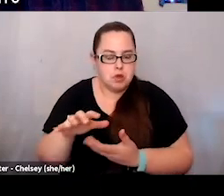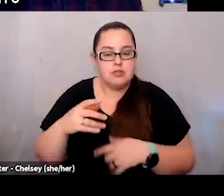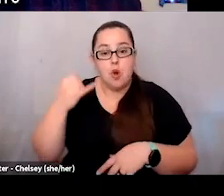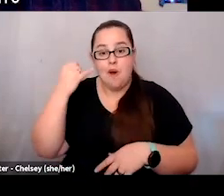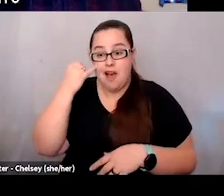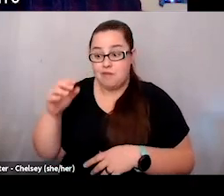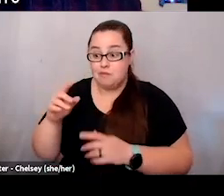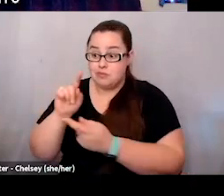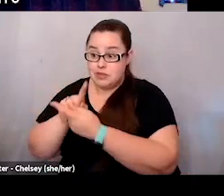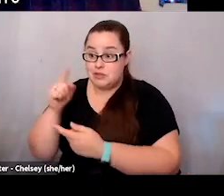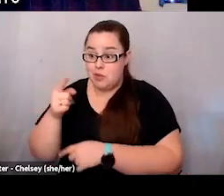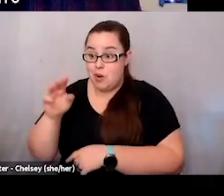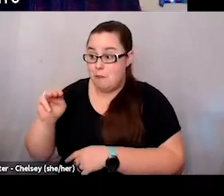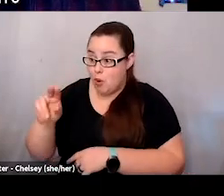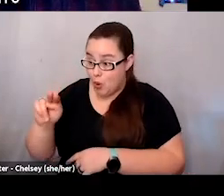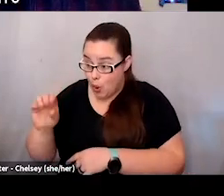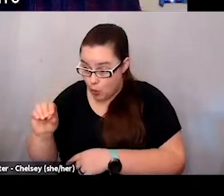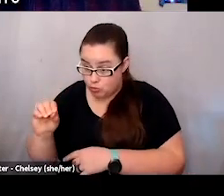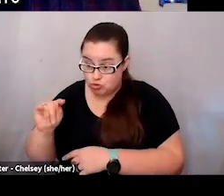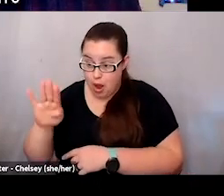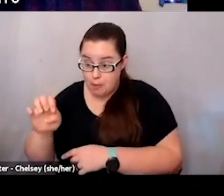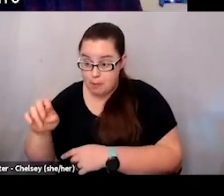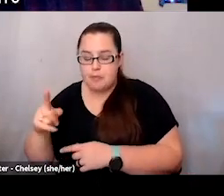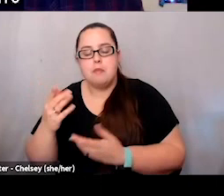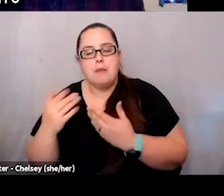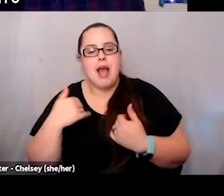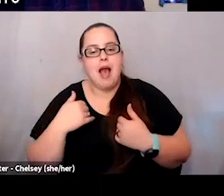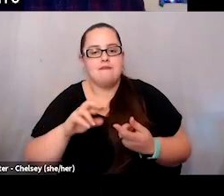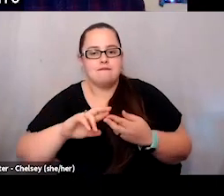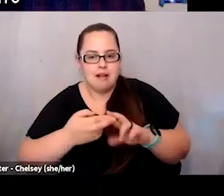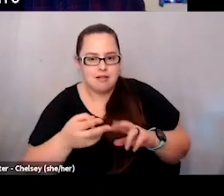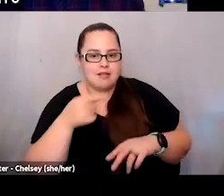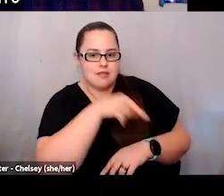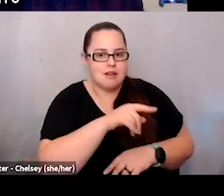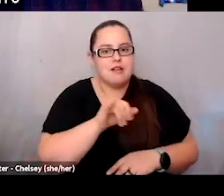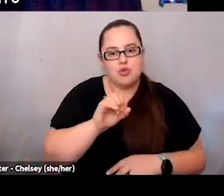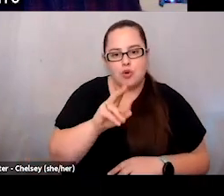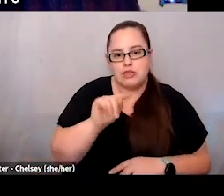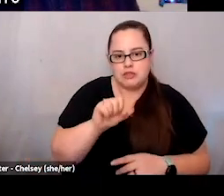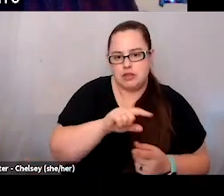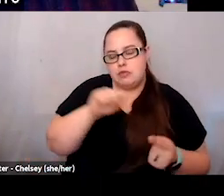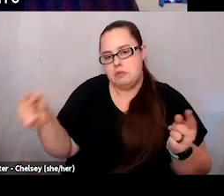and vice versa. The Mono people occupied mostly the foothill area. They spoke a